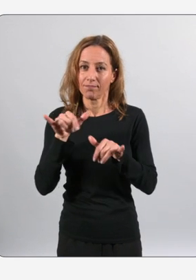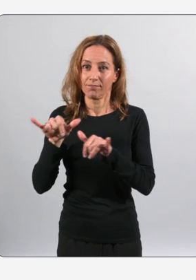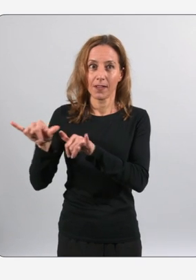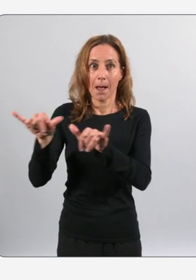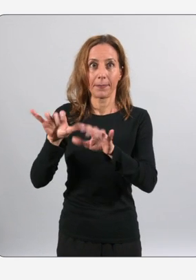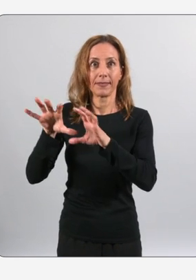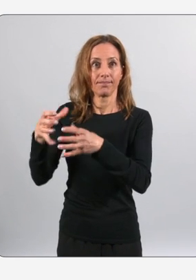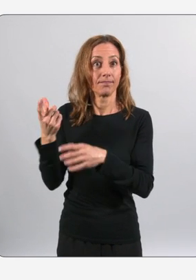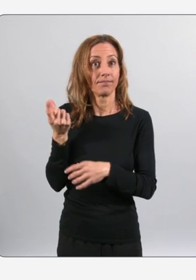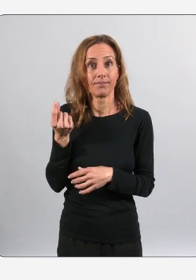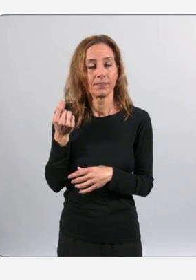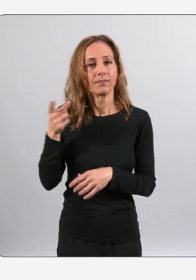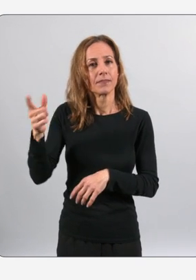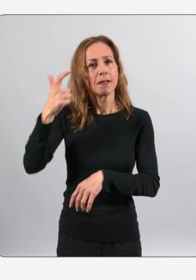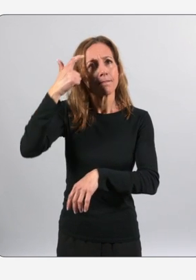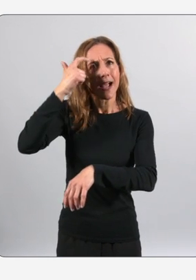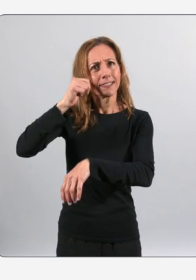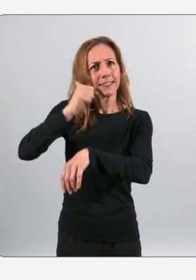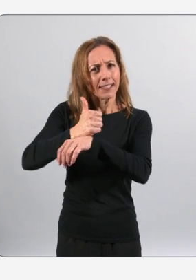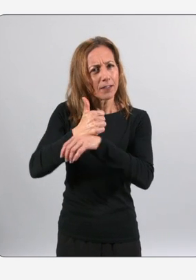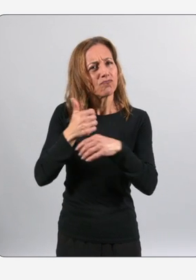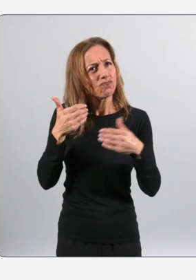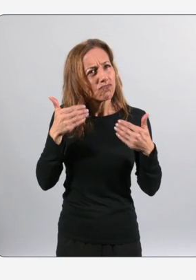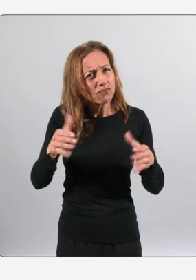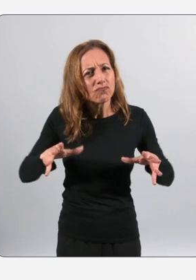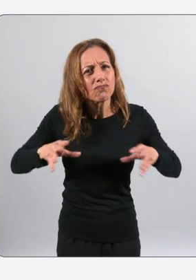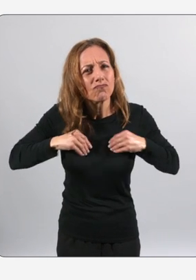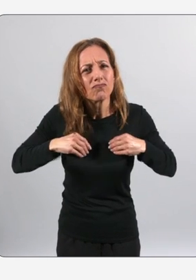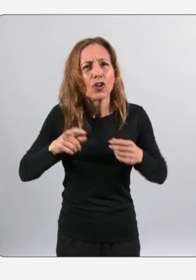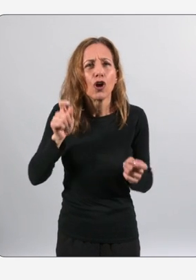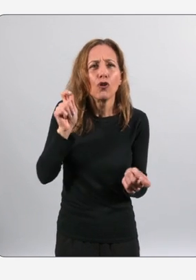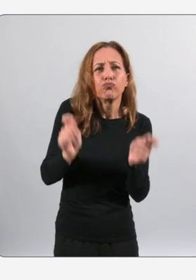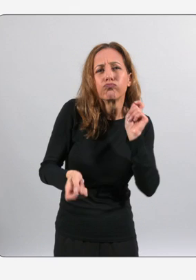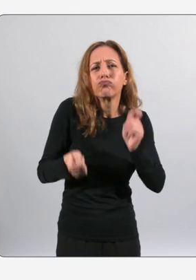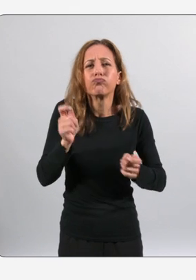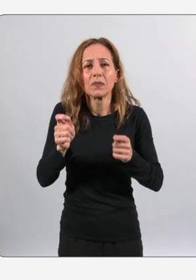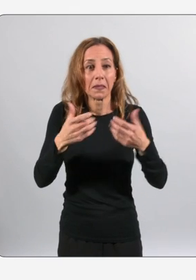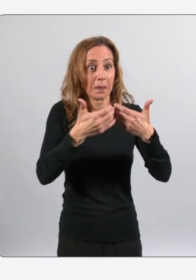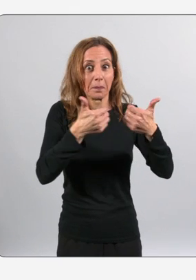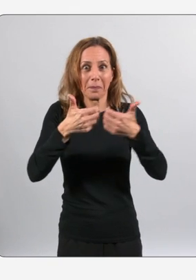and a mindset that really is agile and de siloed when it comes to organizational boundaries.